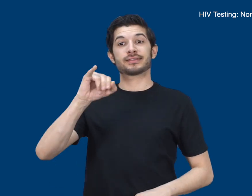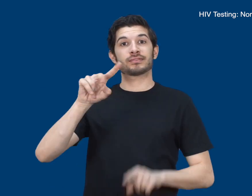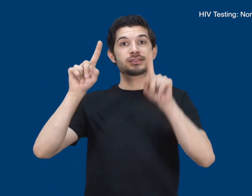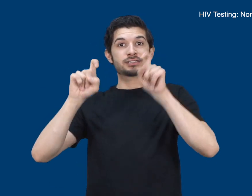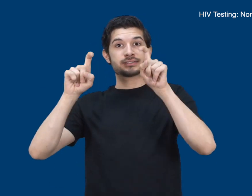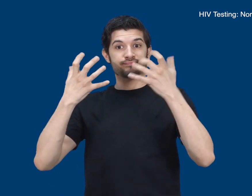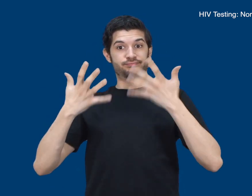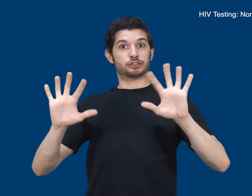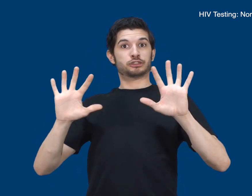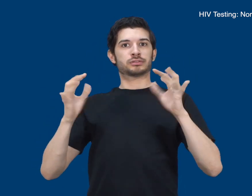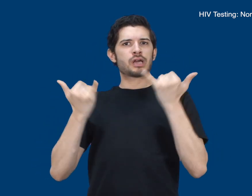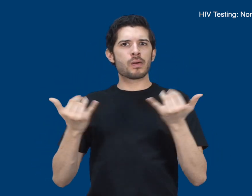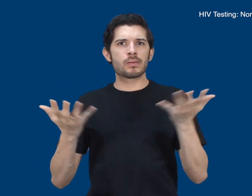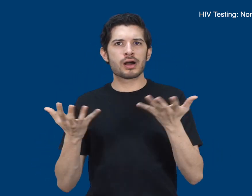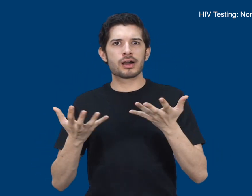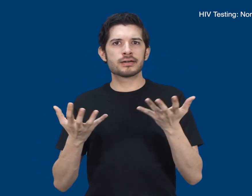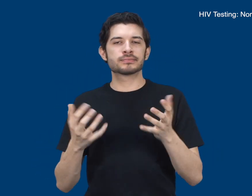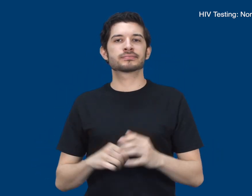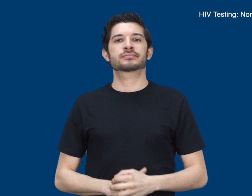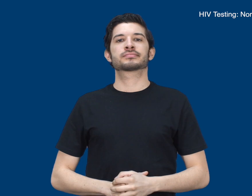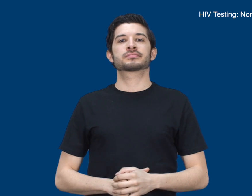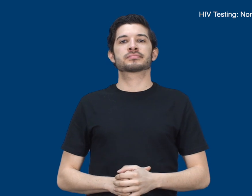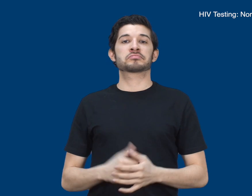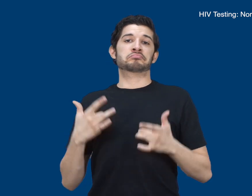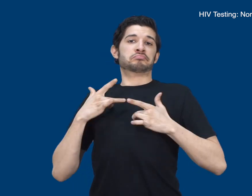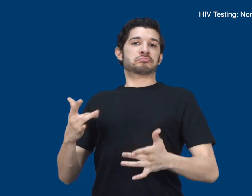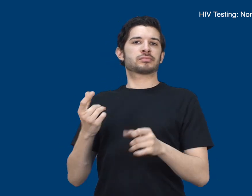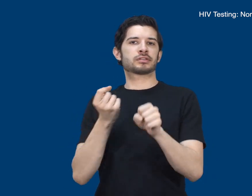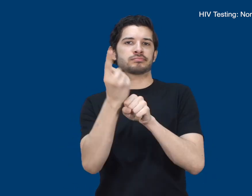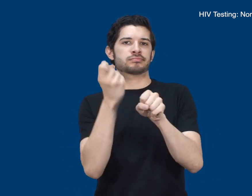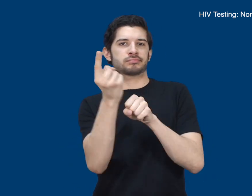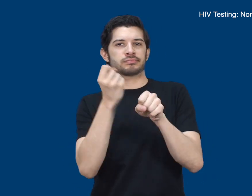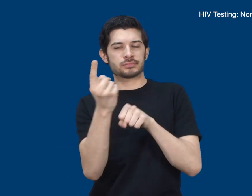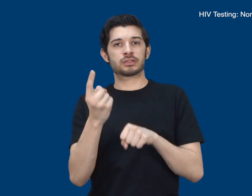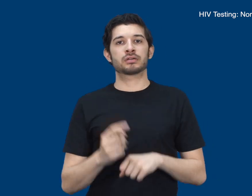After getting HIV test, it is encouraged to get tested again every year.